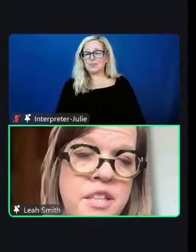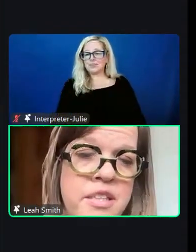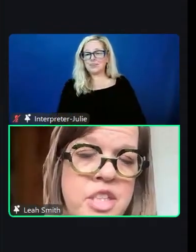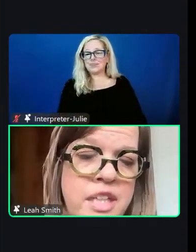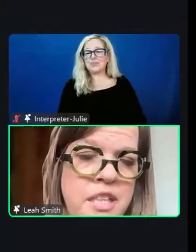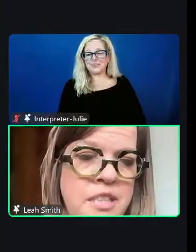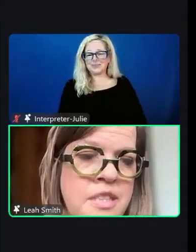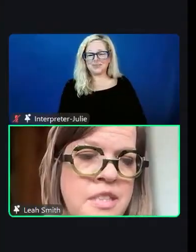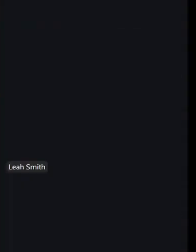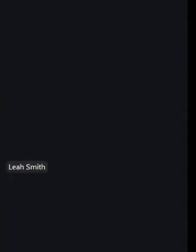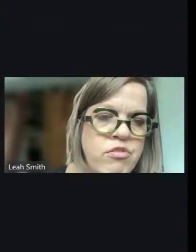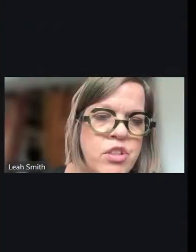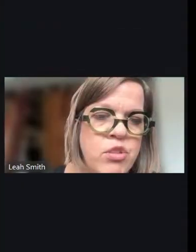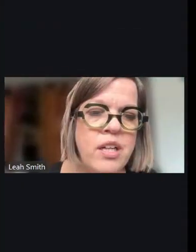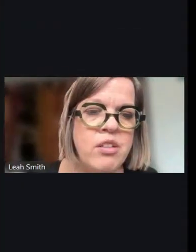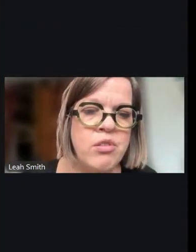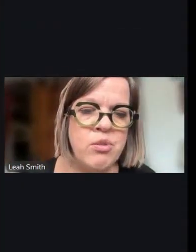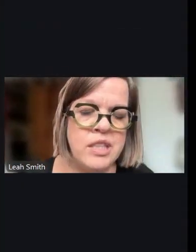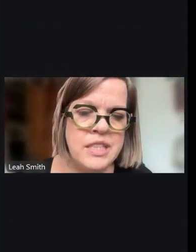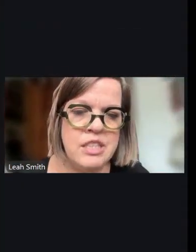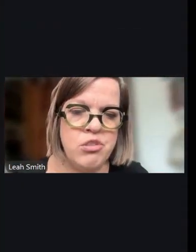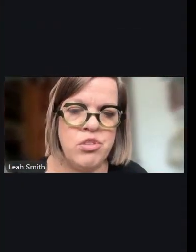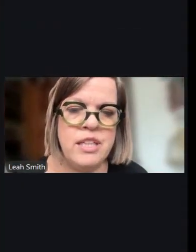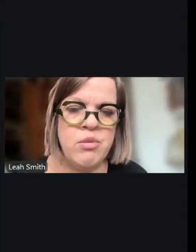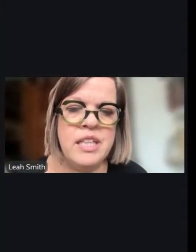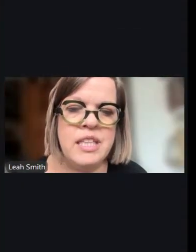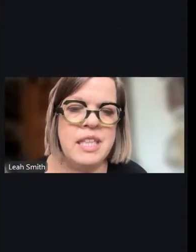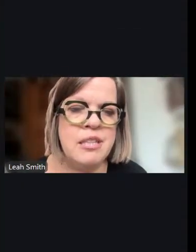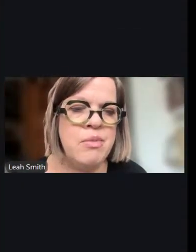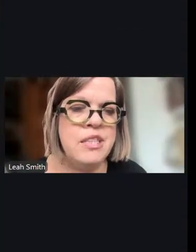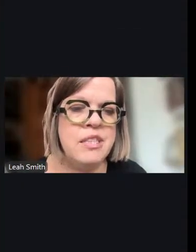The checklist require organizational equity assessments,